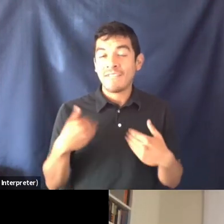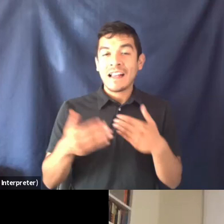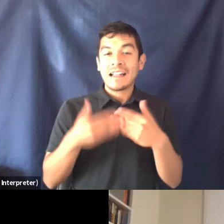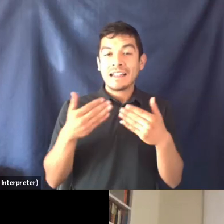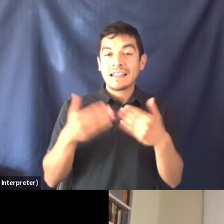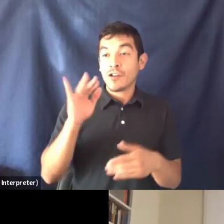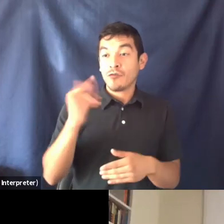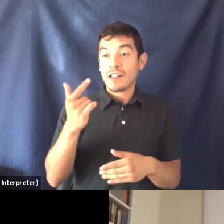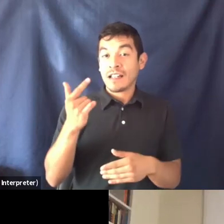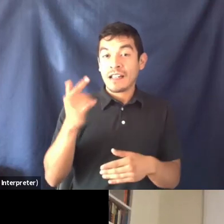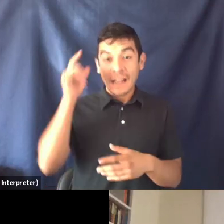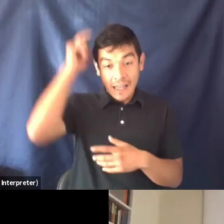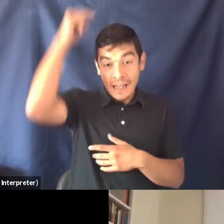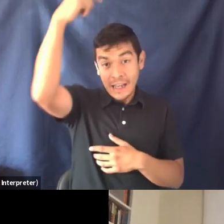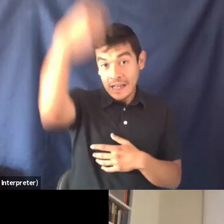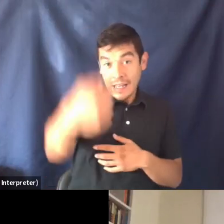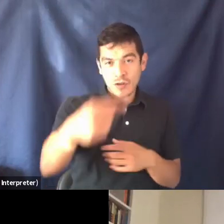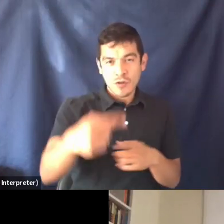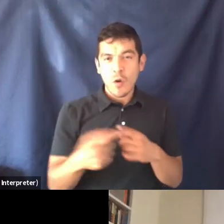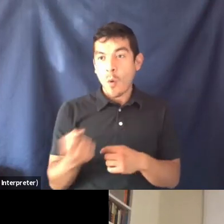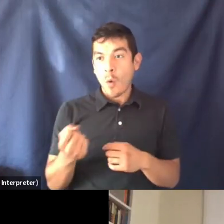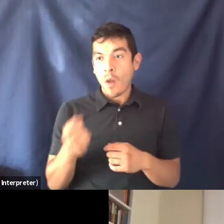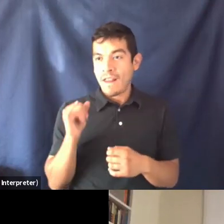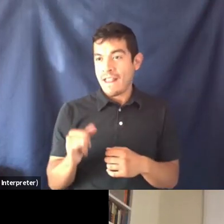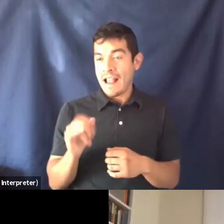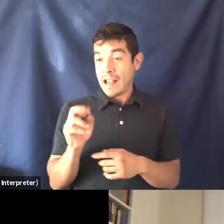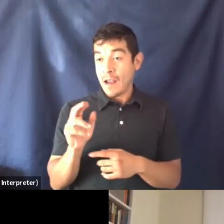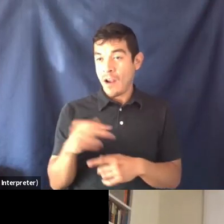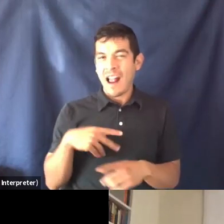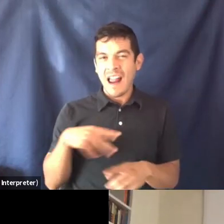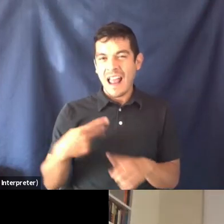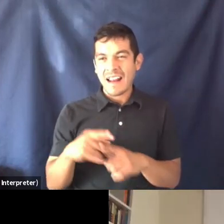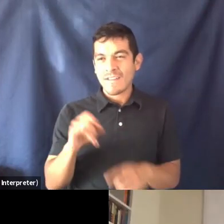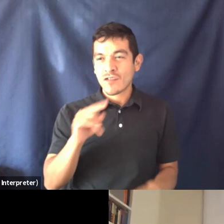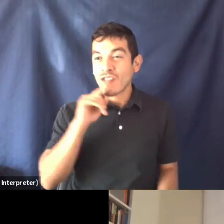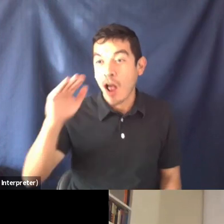of the camera and a gimbal to stabilize the camera. And I kind of just crouched really low all the time.